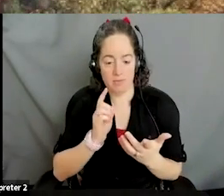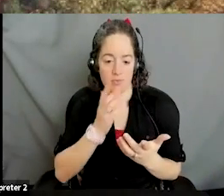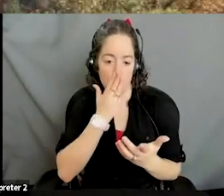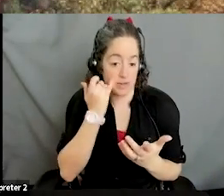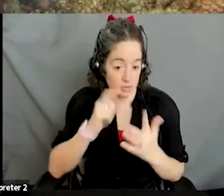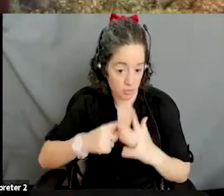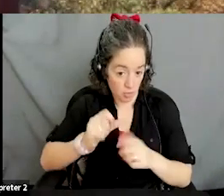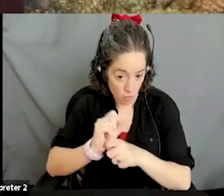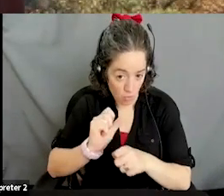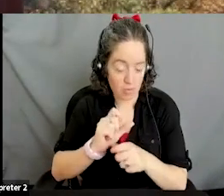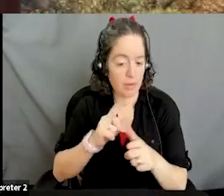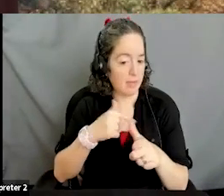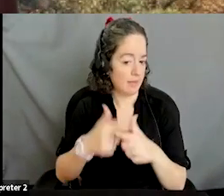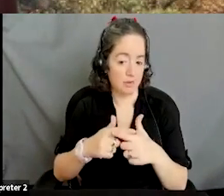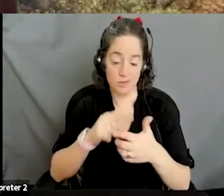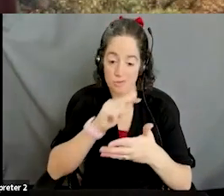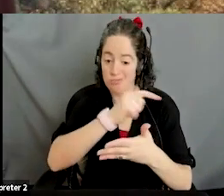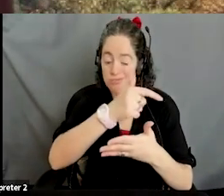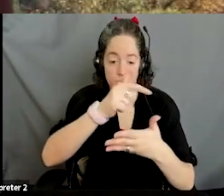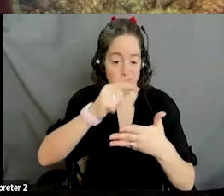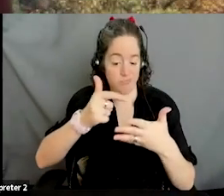We started that work maybe earlier this year.